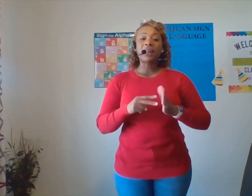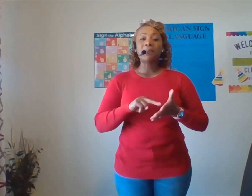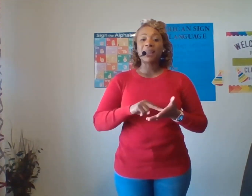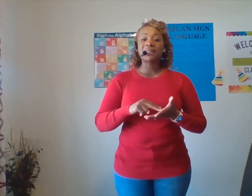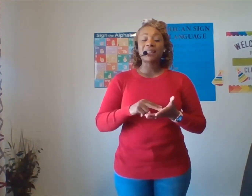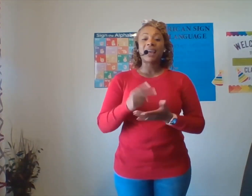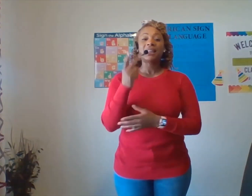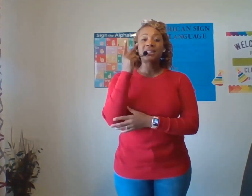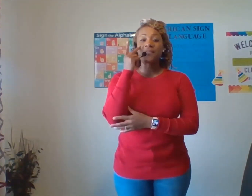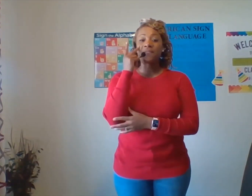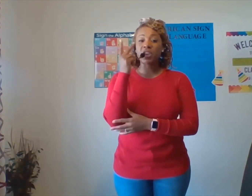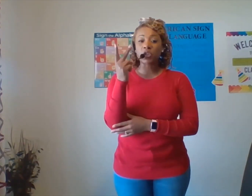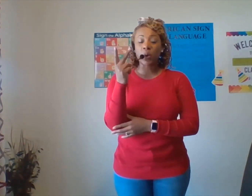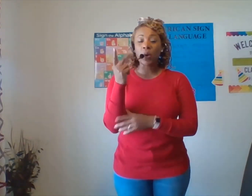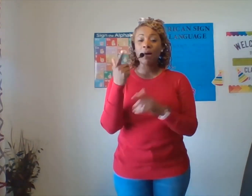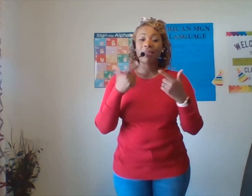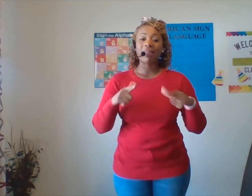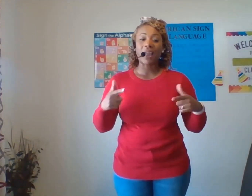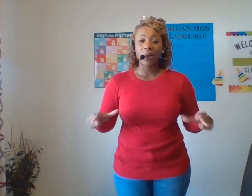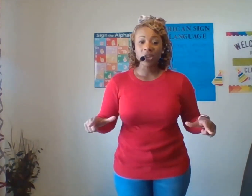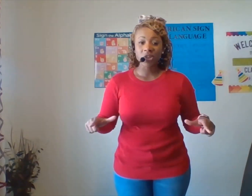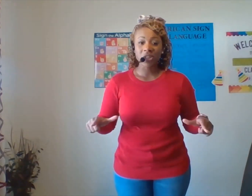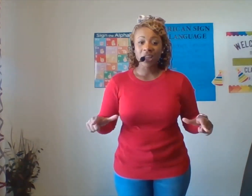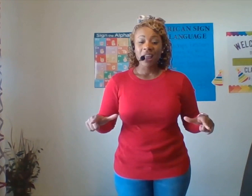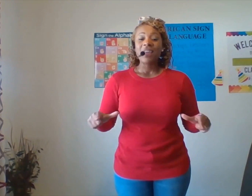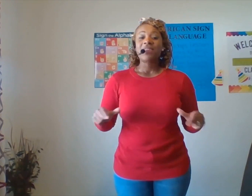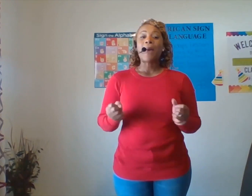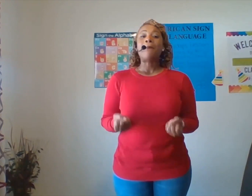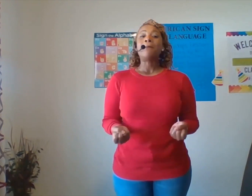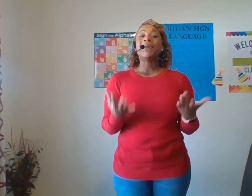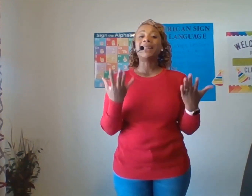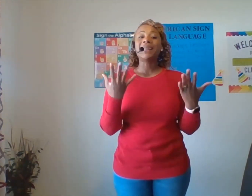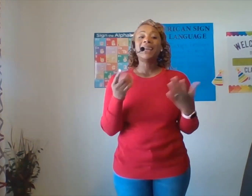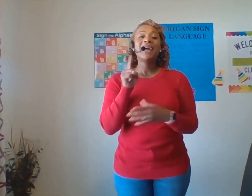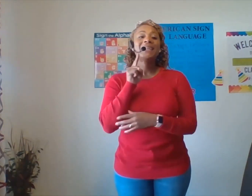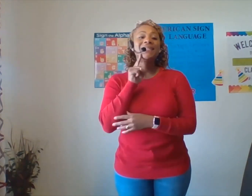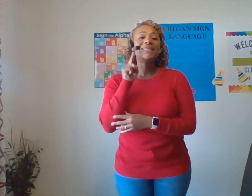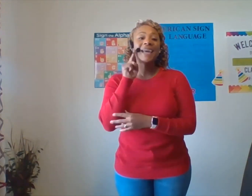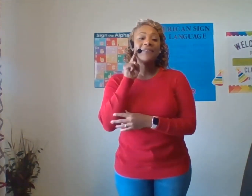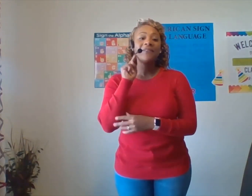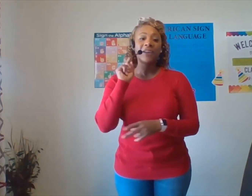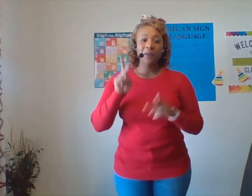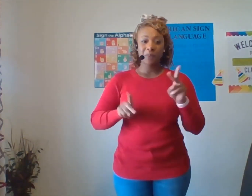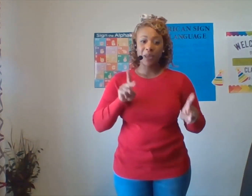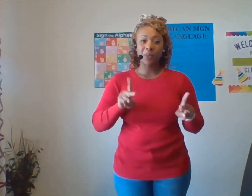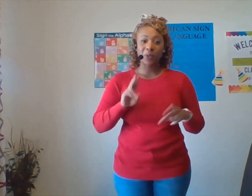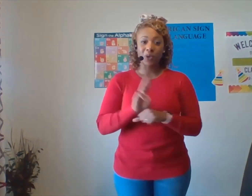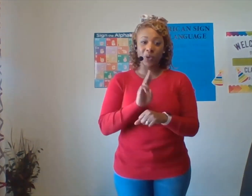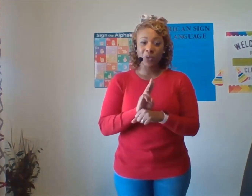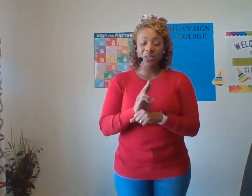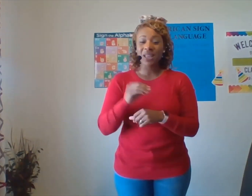that it means that it's a visual language that many deaf people use in